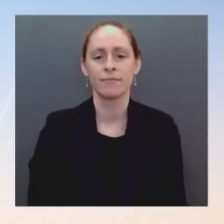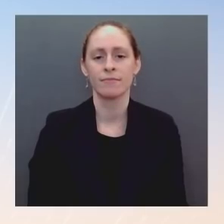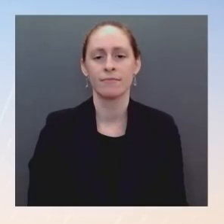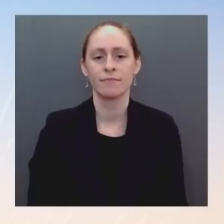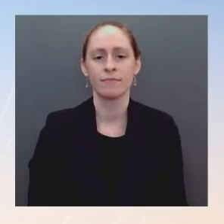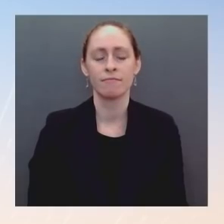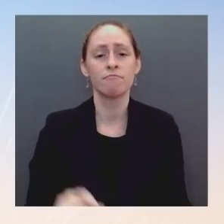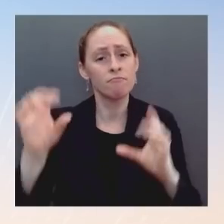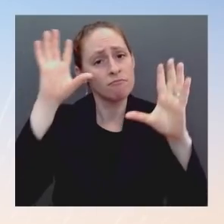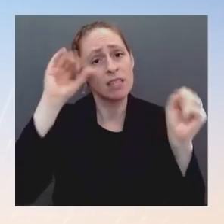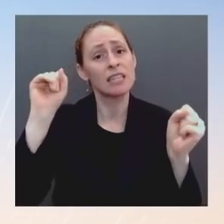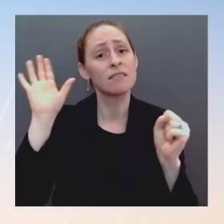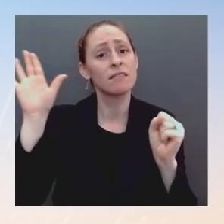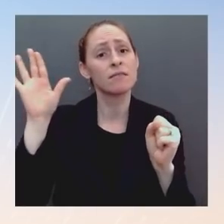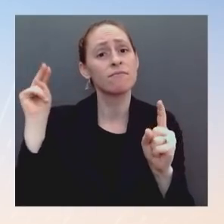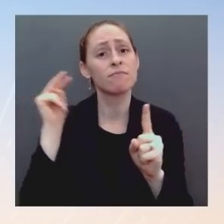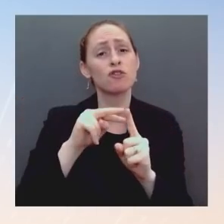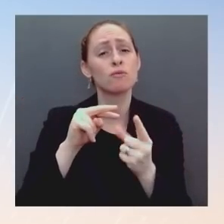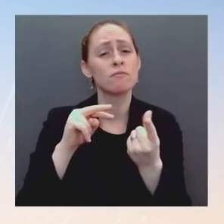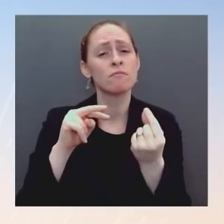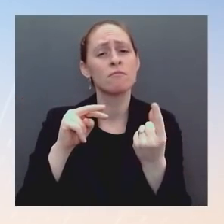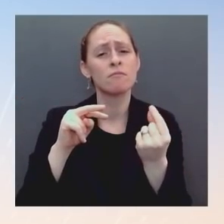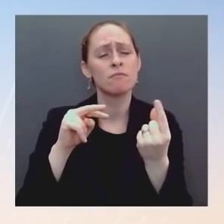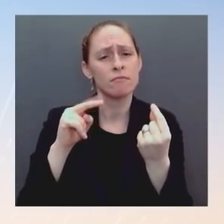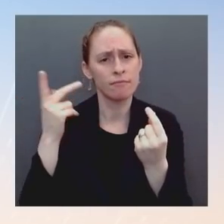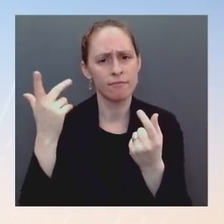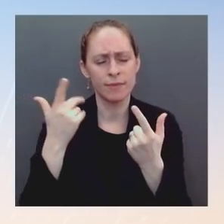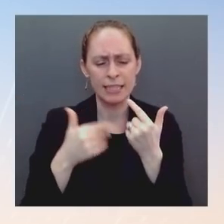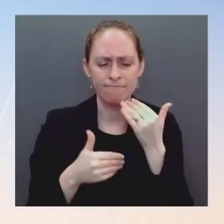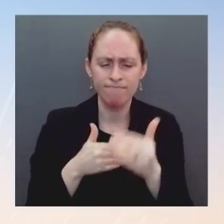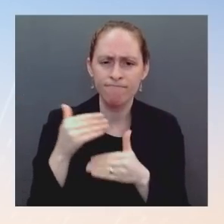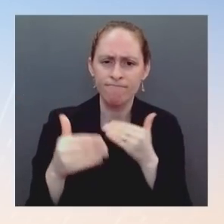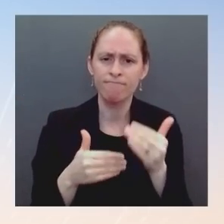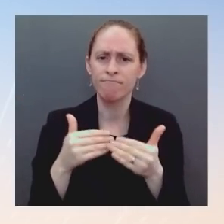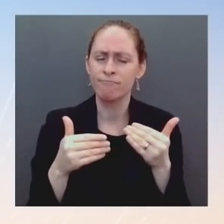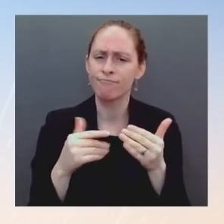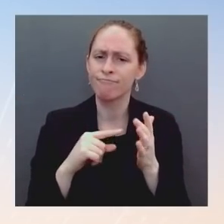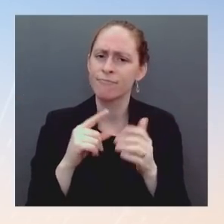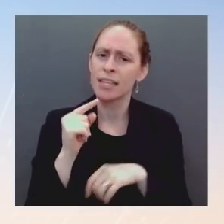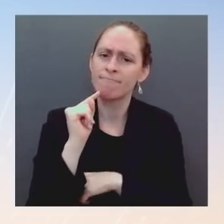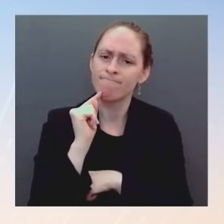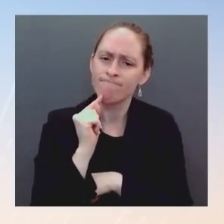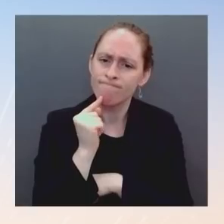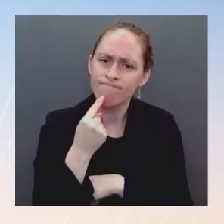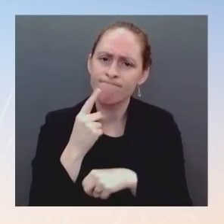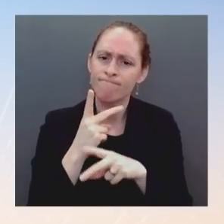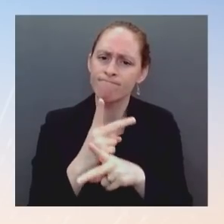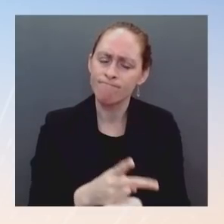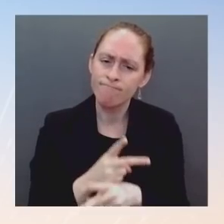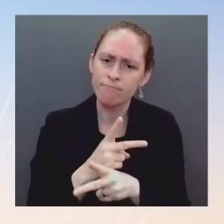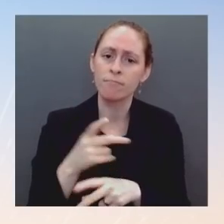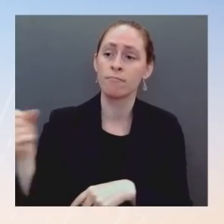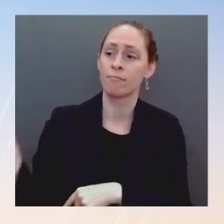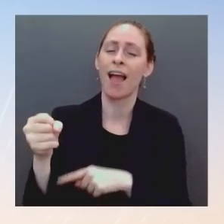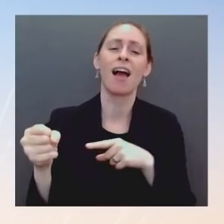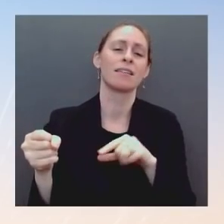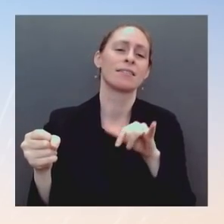put forward a nominee next month. So this is not a month -- many-months-long process. He is very focused on it and committed to it,